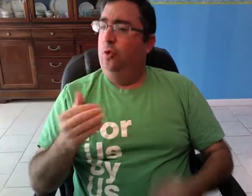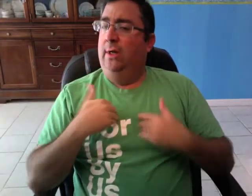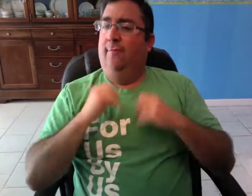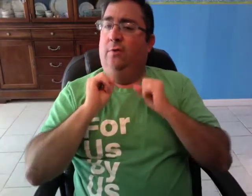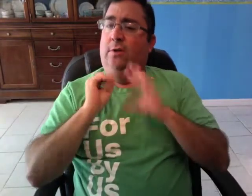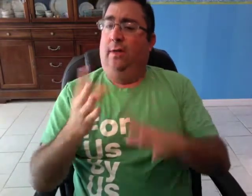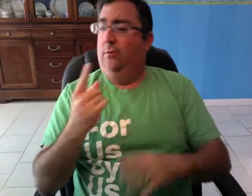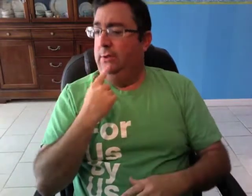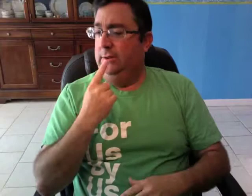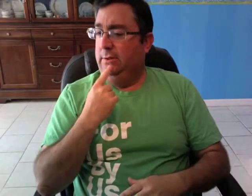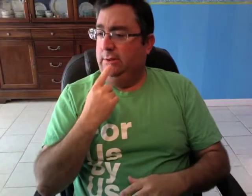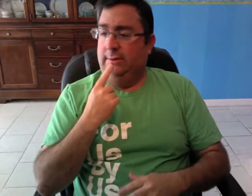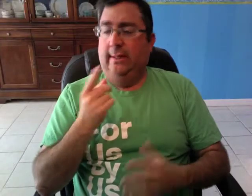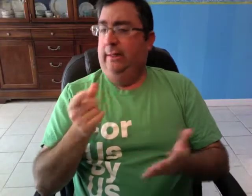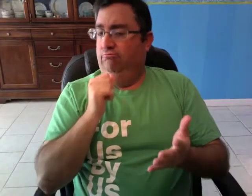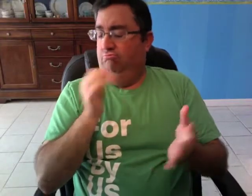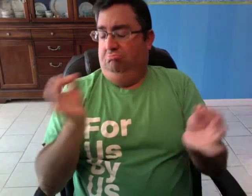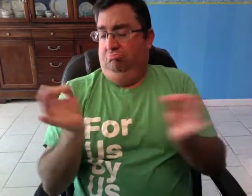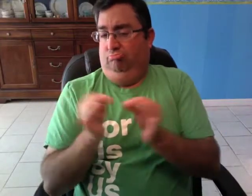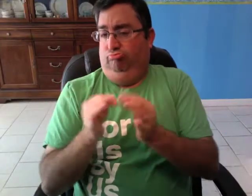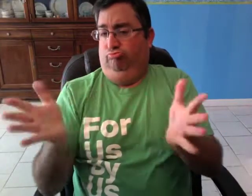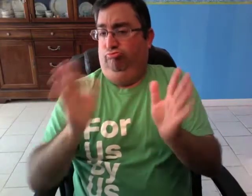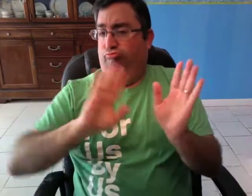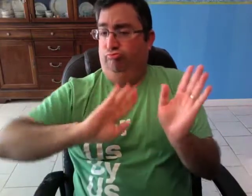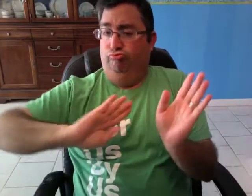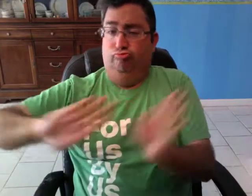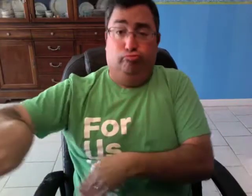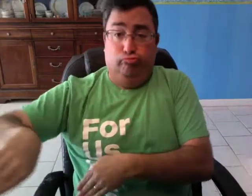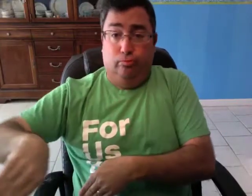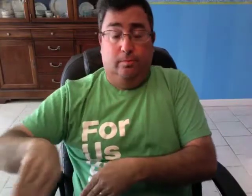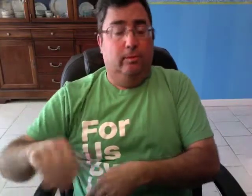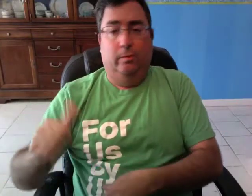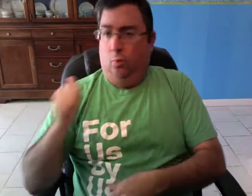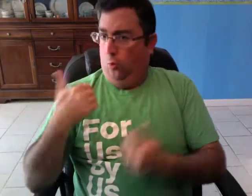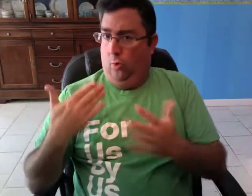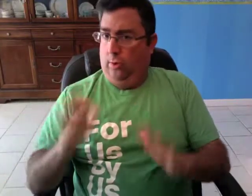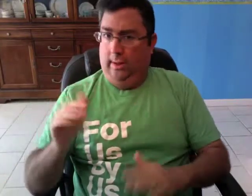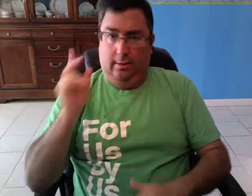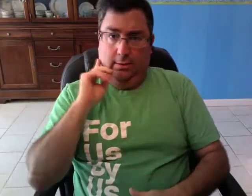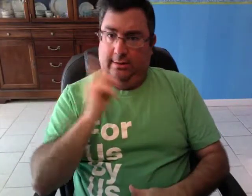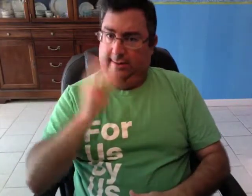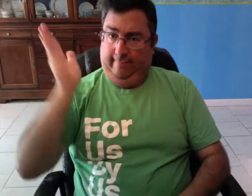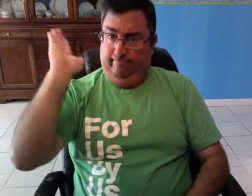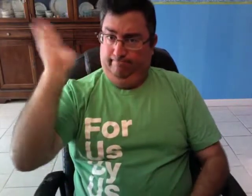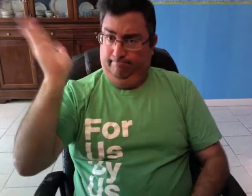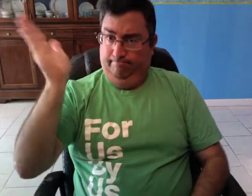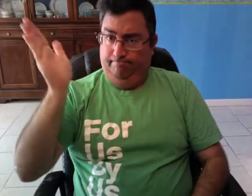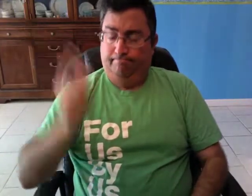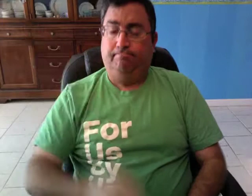dismissed him and Deaf people as having nothing worthwhile to say, and would not let him take the stand to make his points.